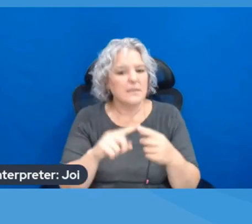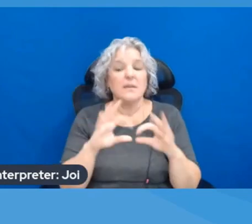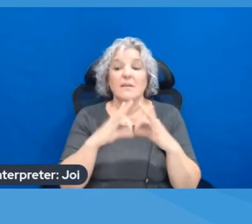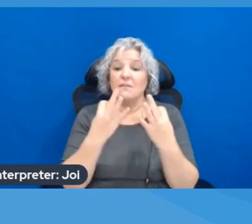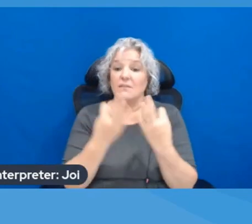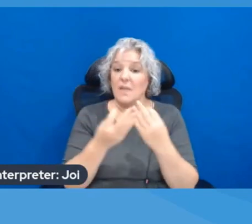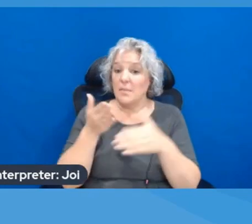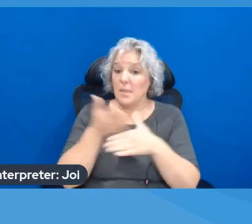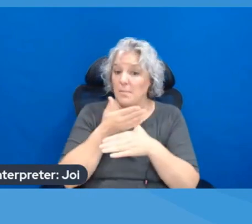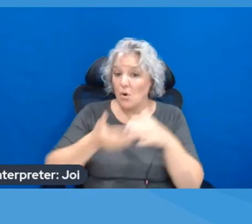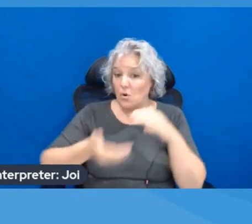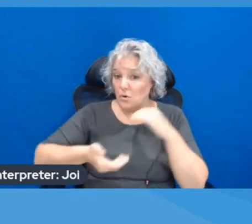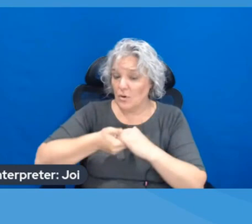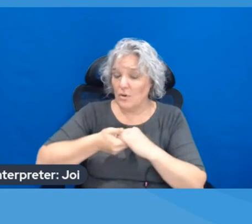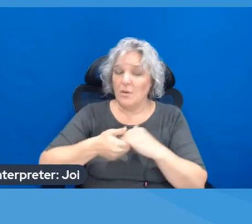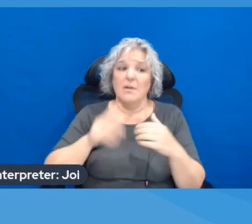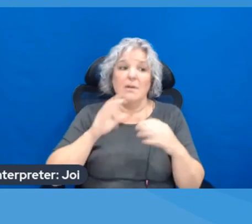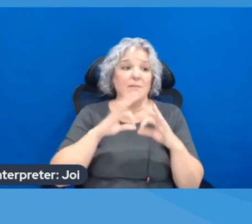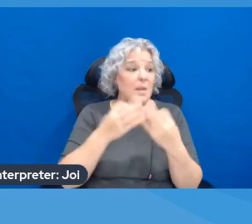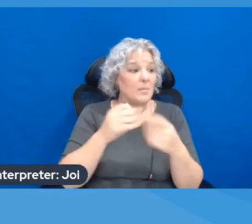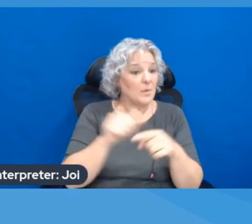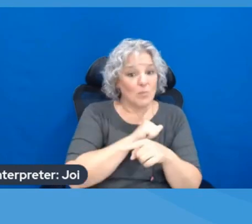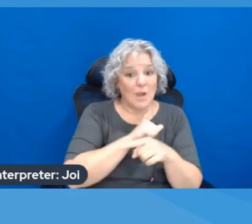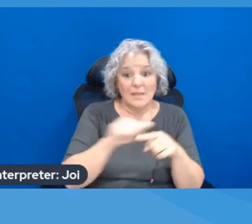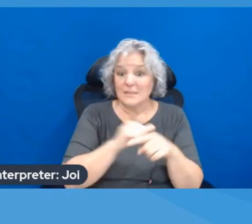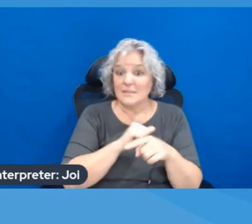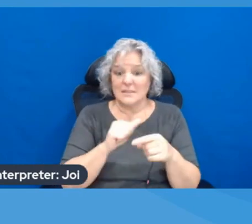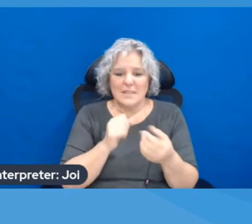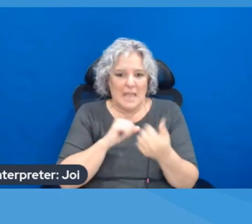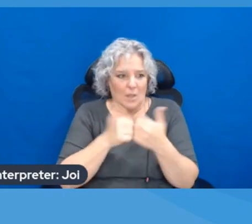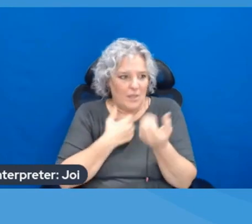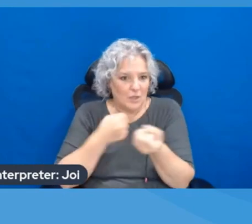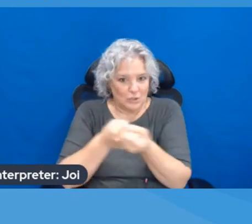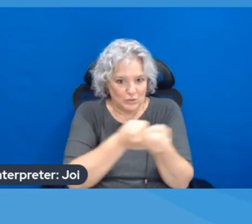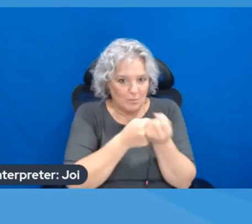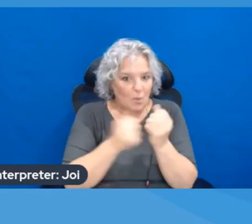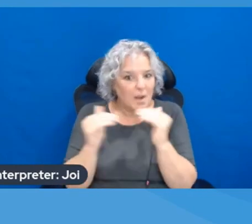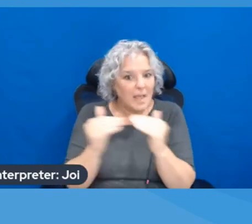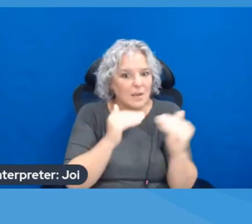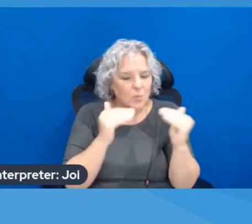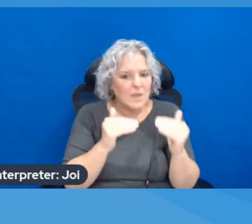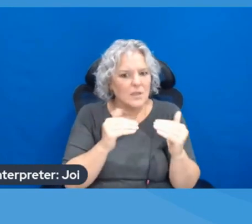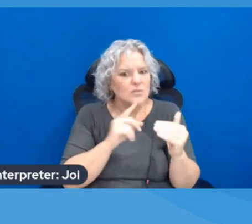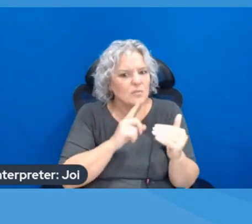and changes to practices in their environments to promote and support equity. And the teams from across the state